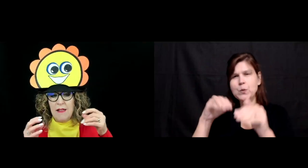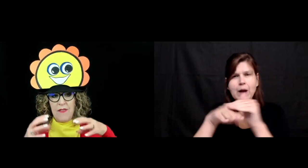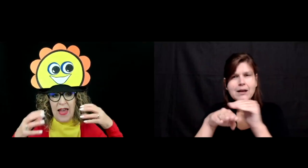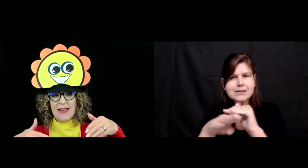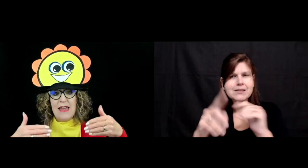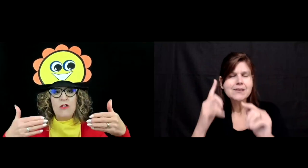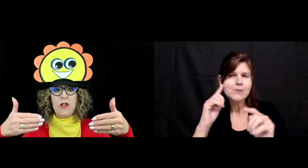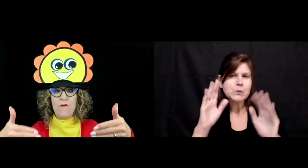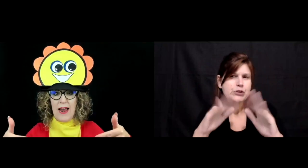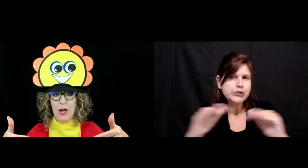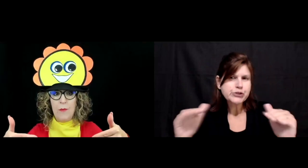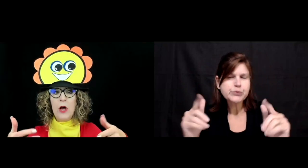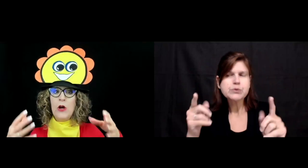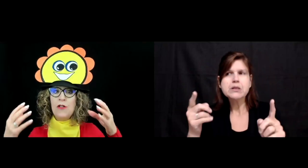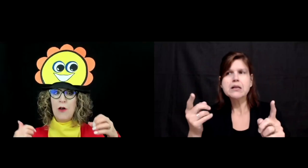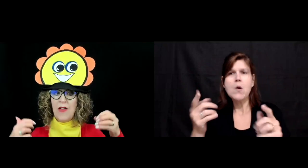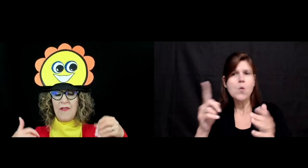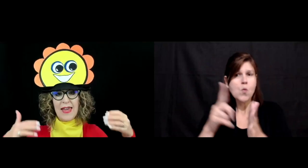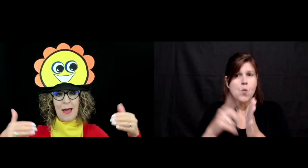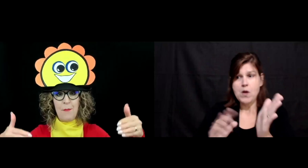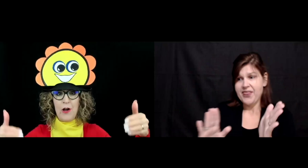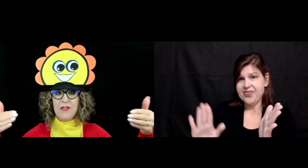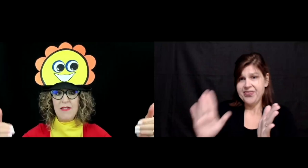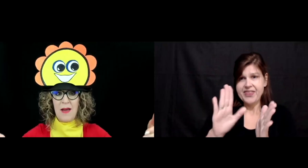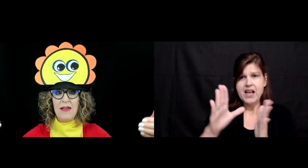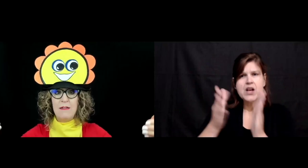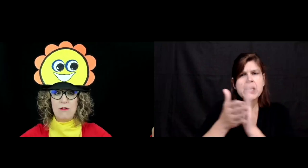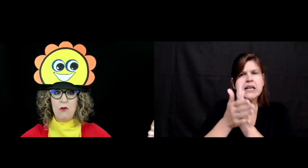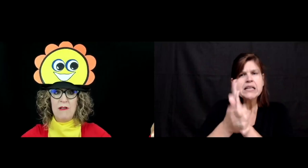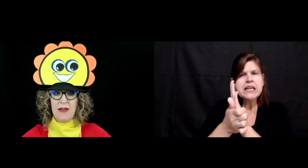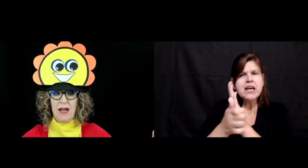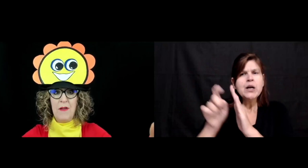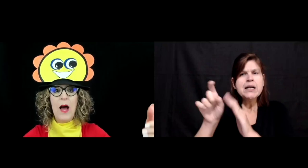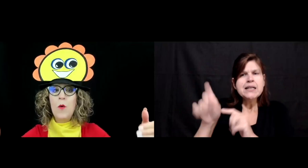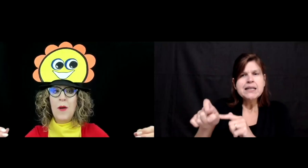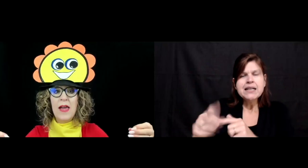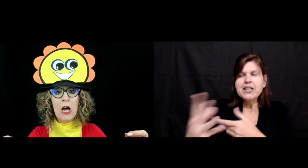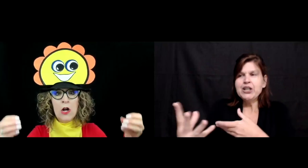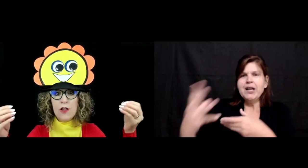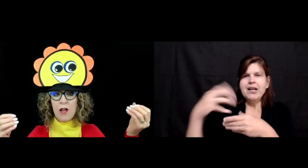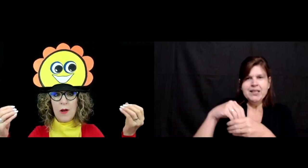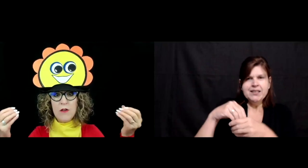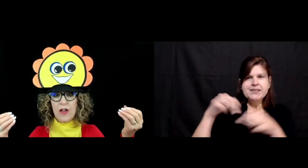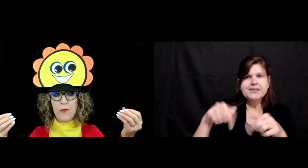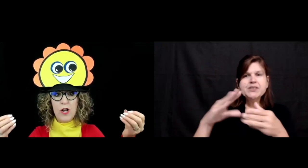that they need to develop so that they can participate in "Story Time." And that will be so individual